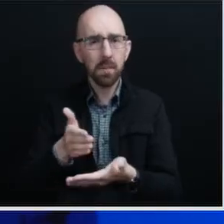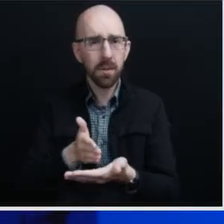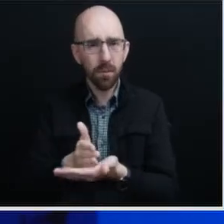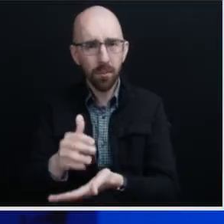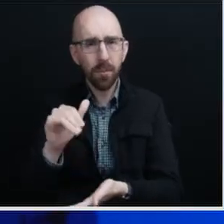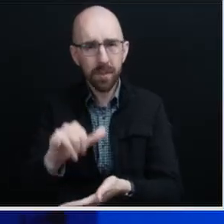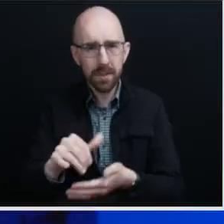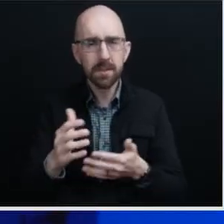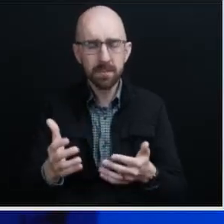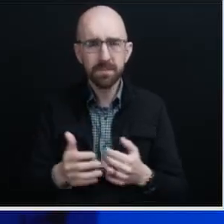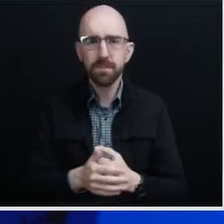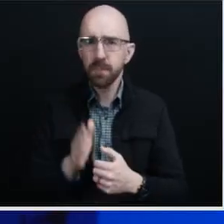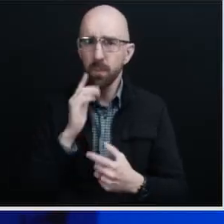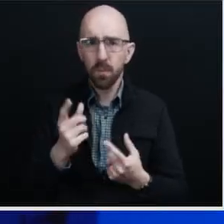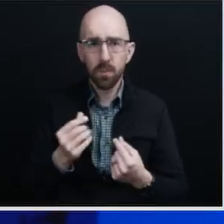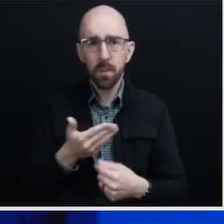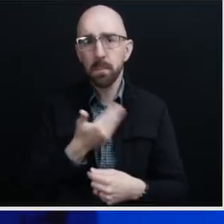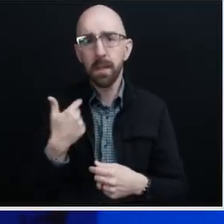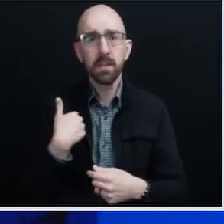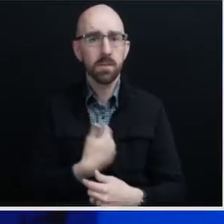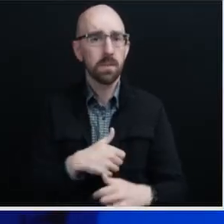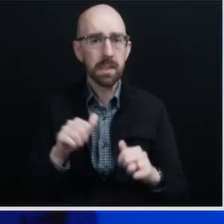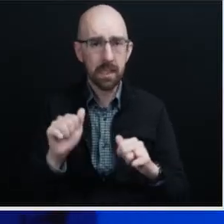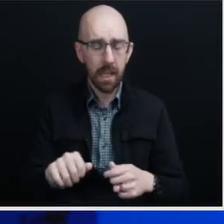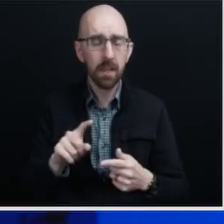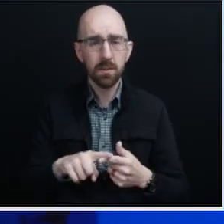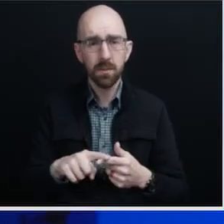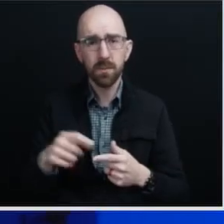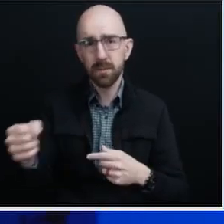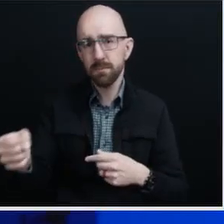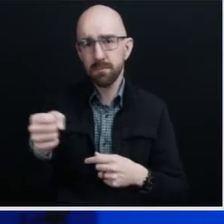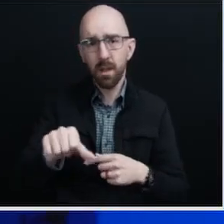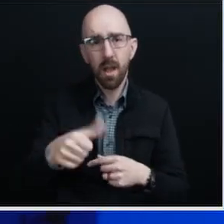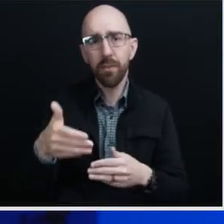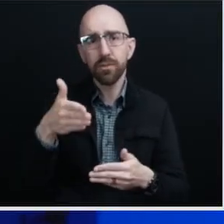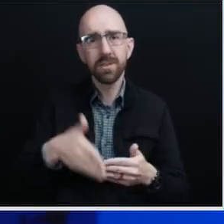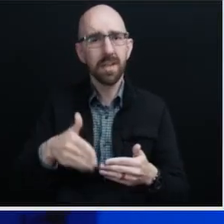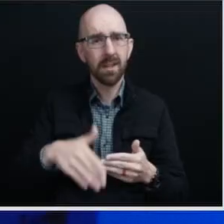we're going to do the best that we can to get you on the other side of it. And so, I think it's it's